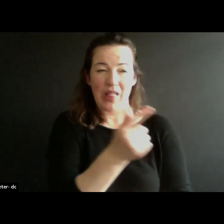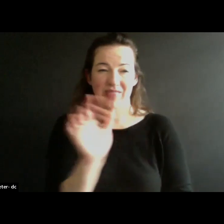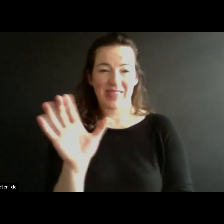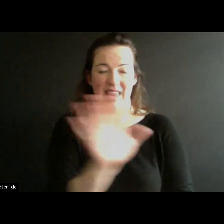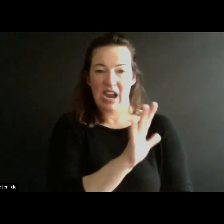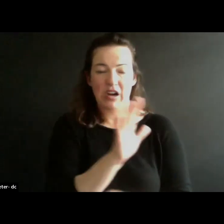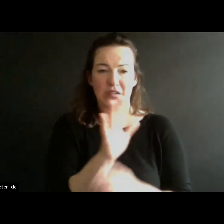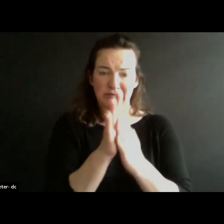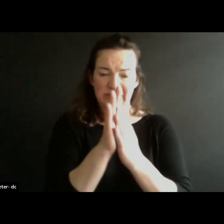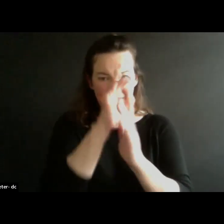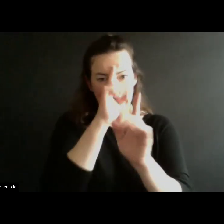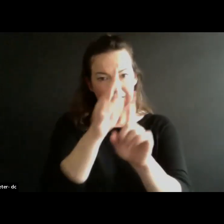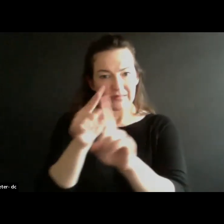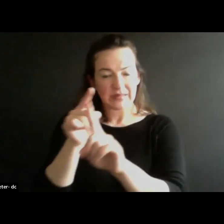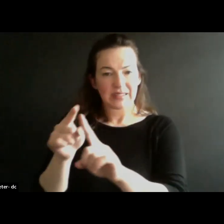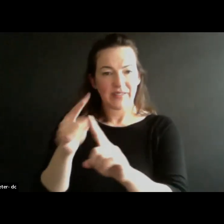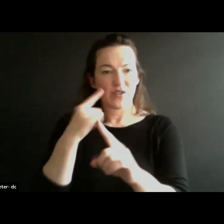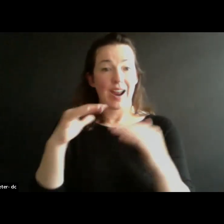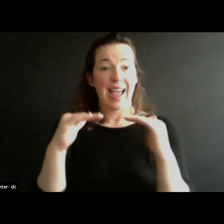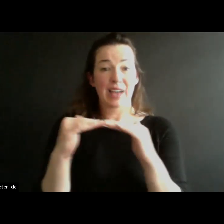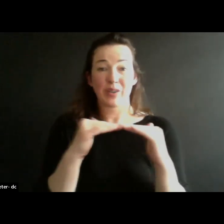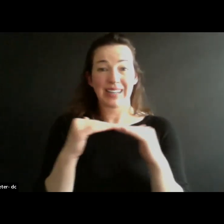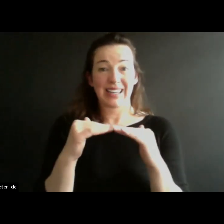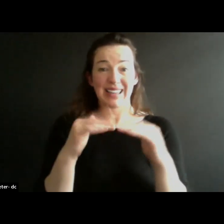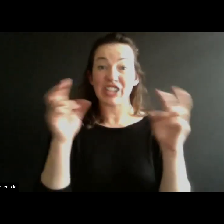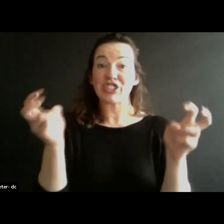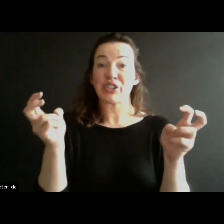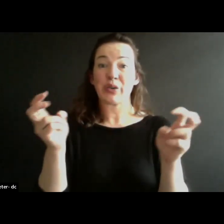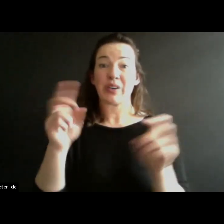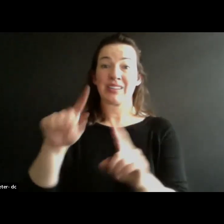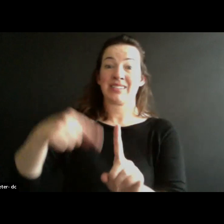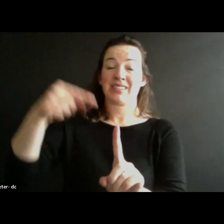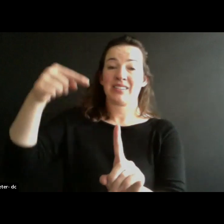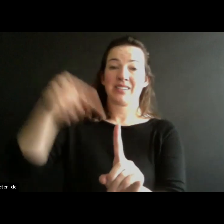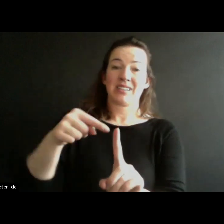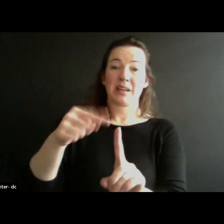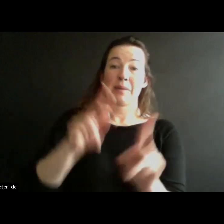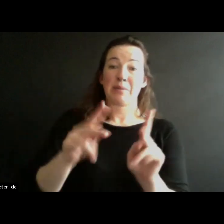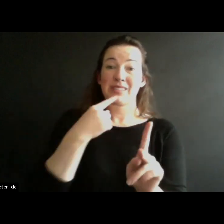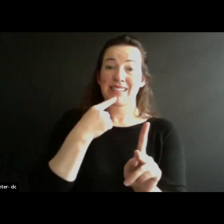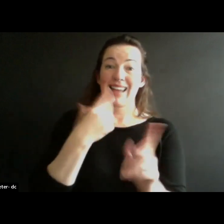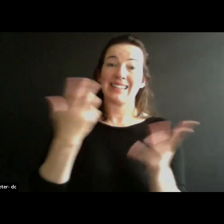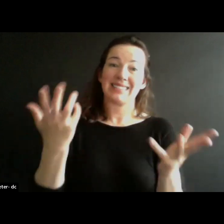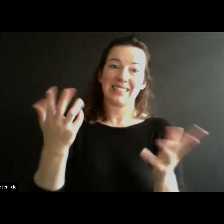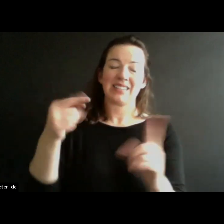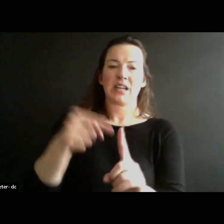had to be equity focused justice, focus, issue. Folks said something around the digital divide